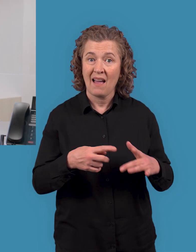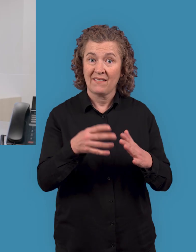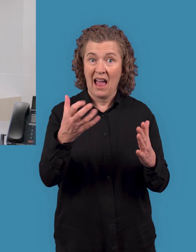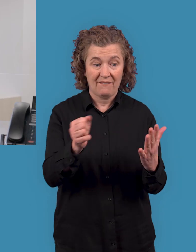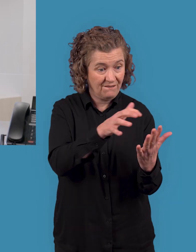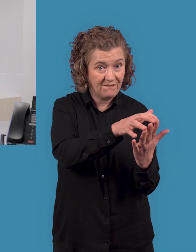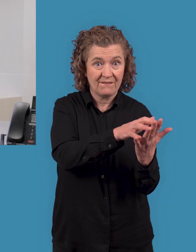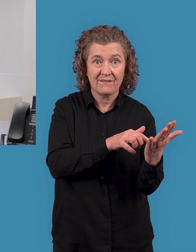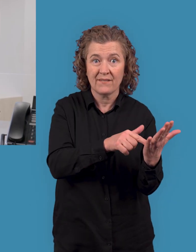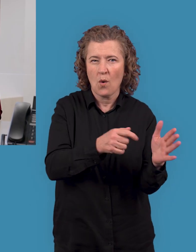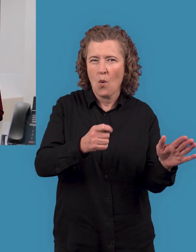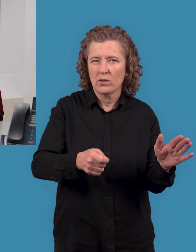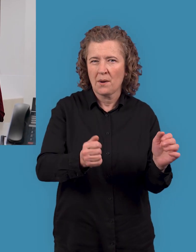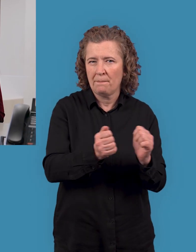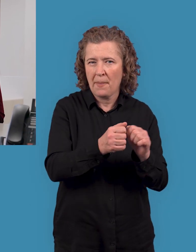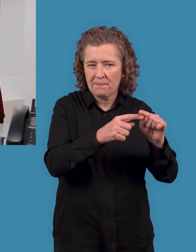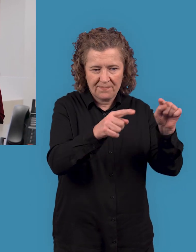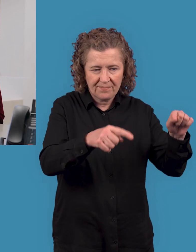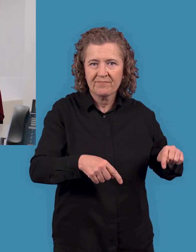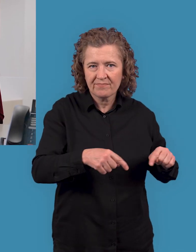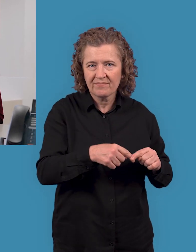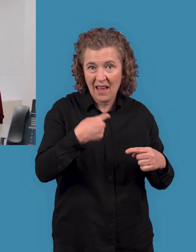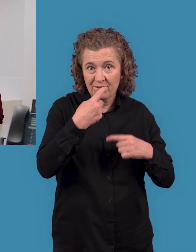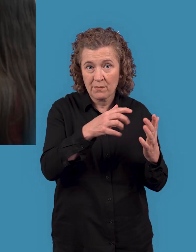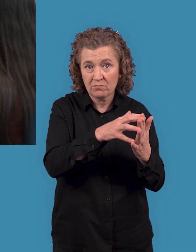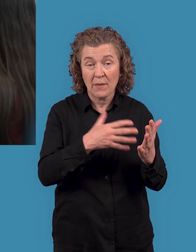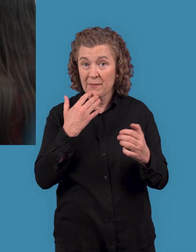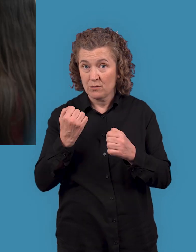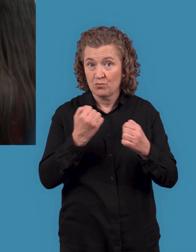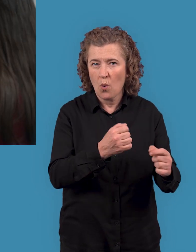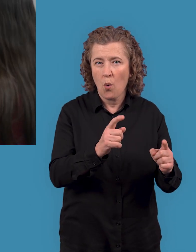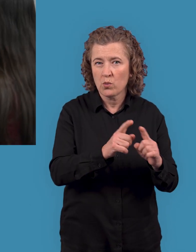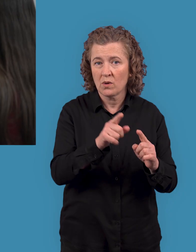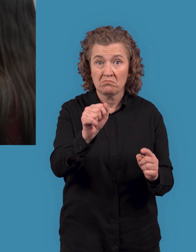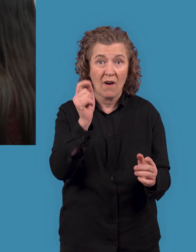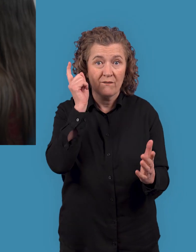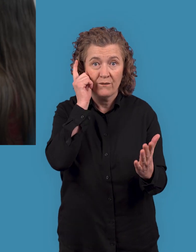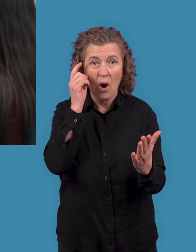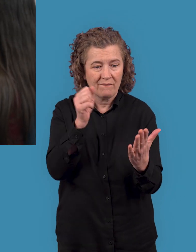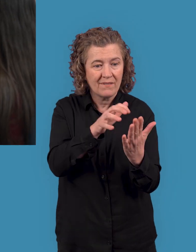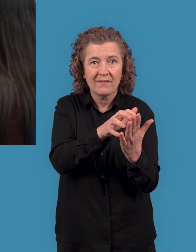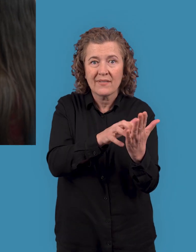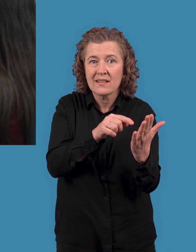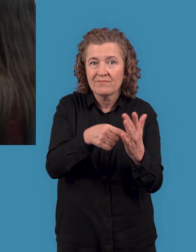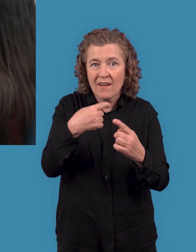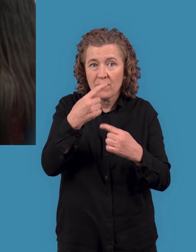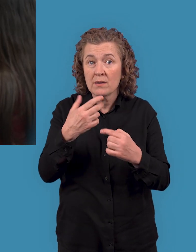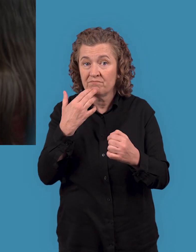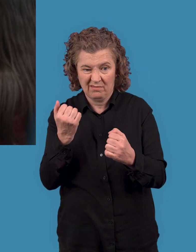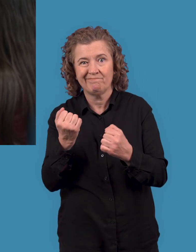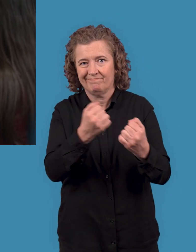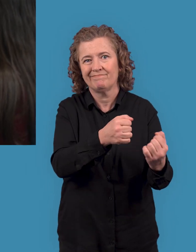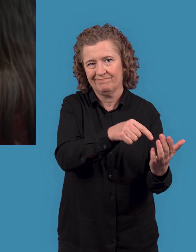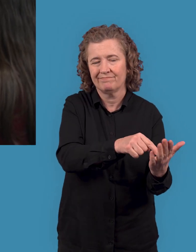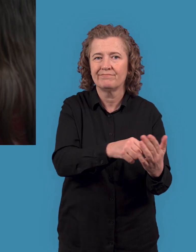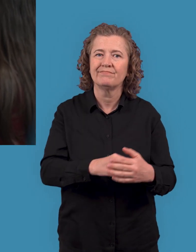If you have them, bring your court documents or a digital copy on your phone.